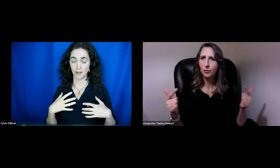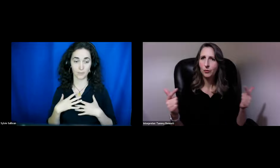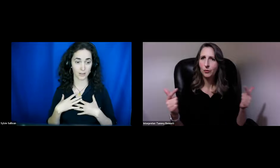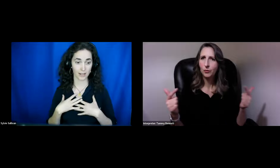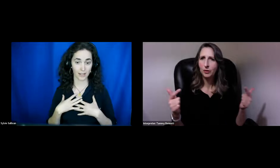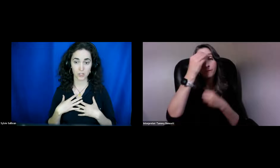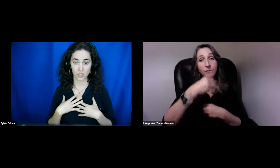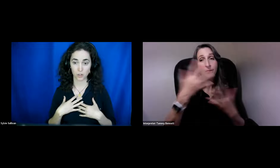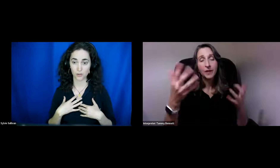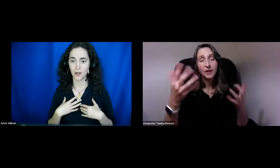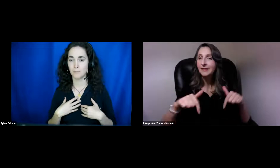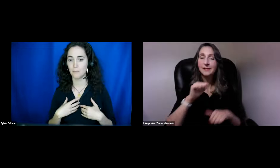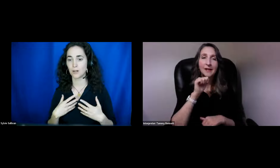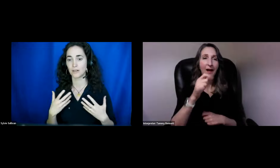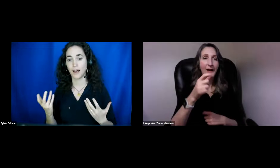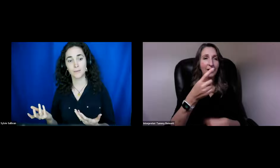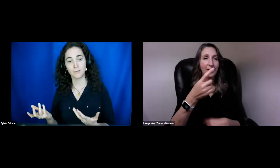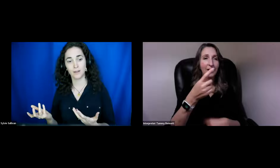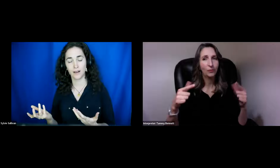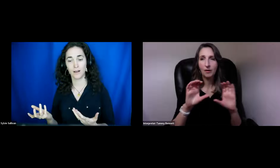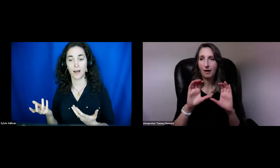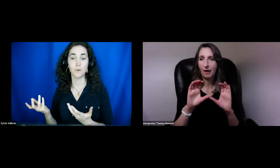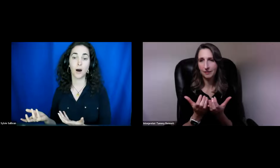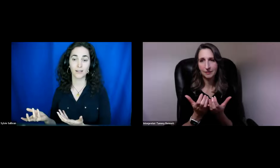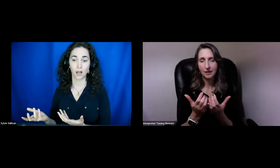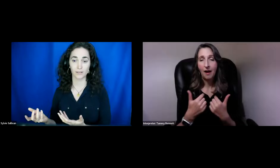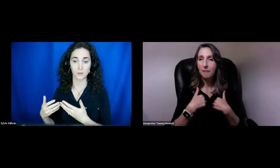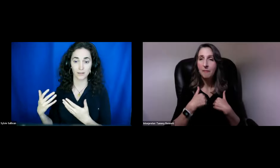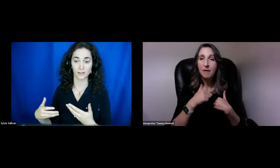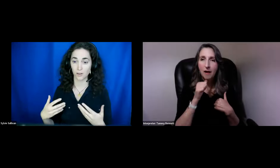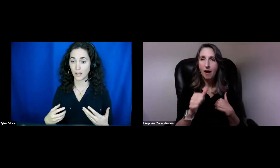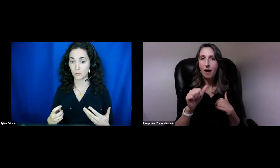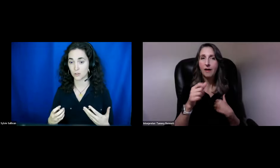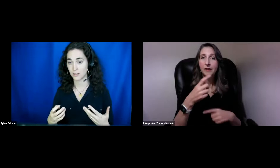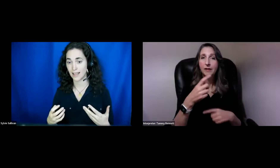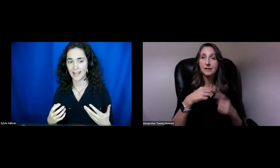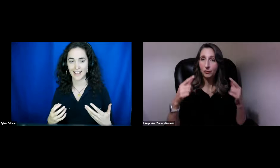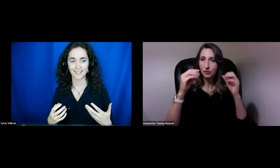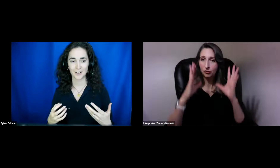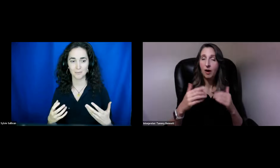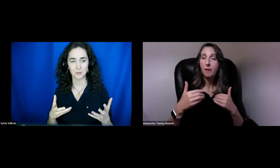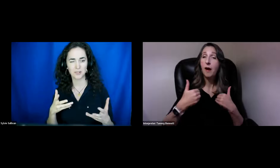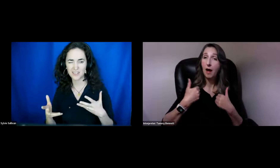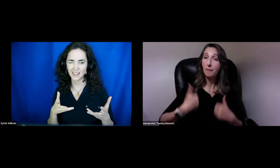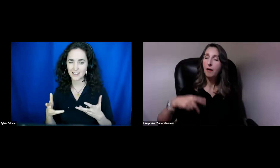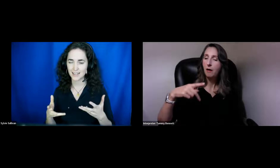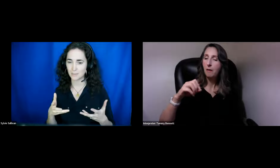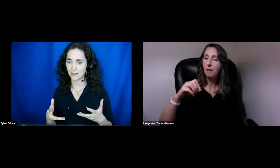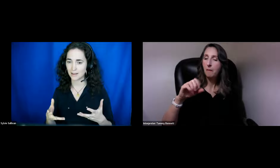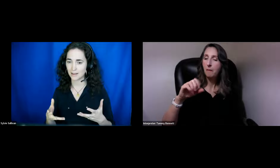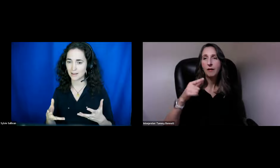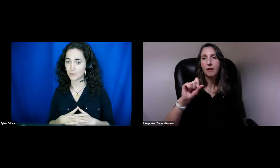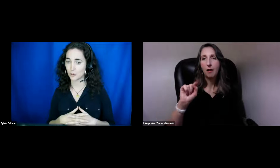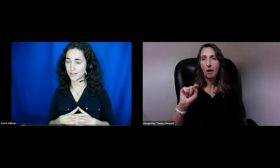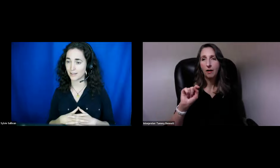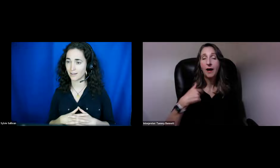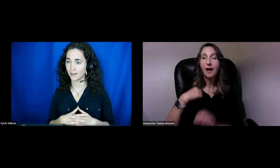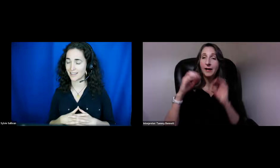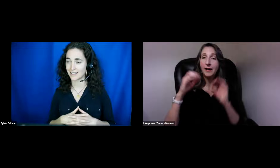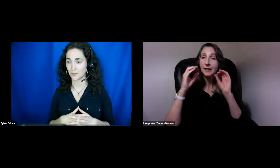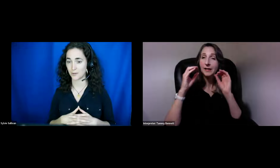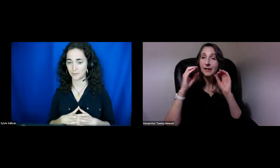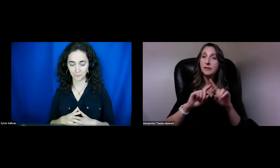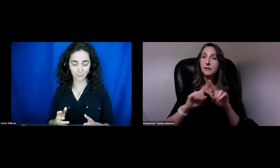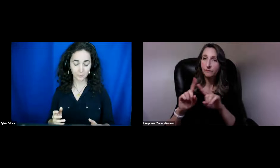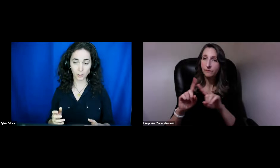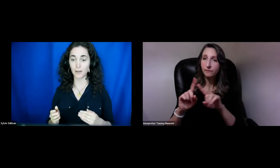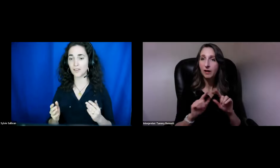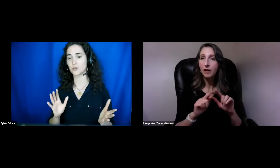not a sign language, teacher, but I'm a polyglot that speaks different languages. And so there are techniques that make language learning easier.